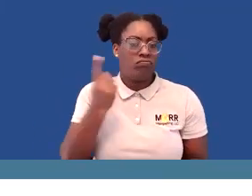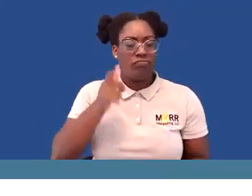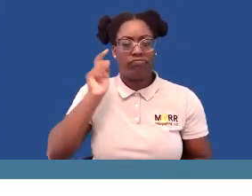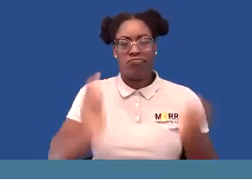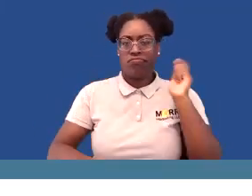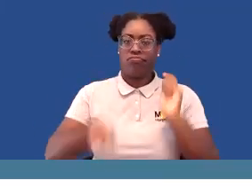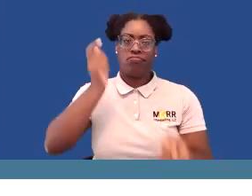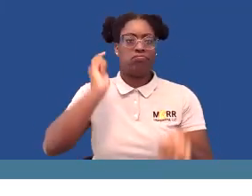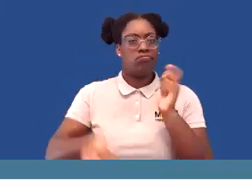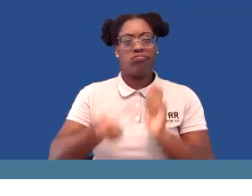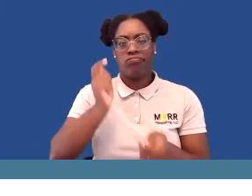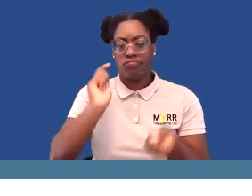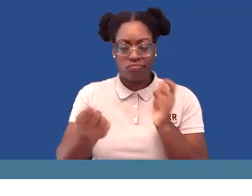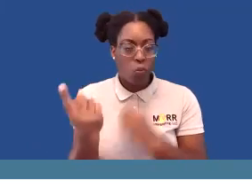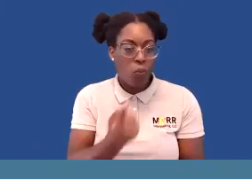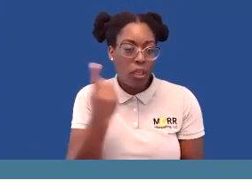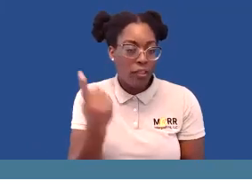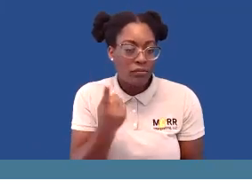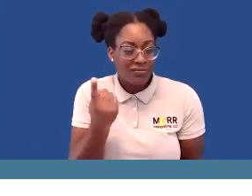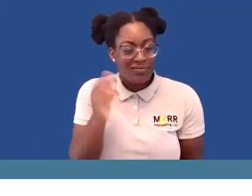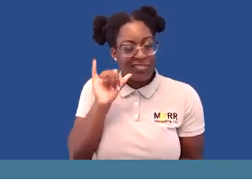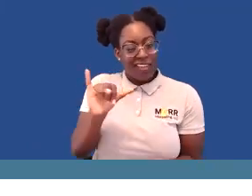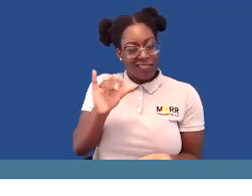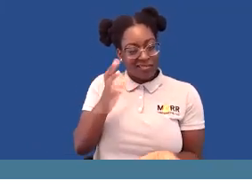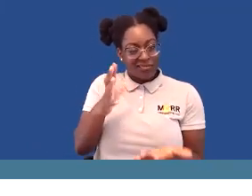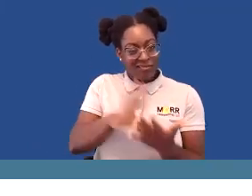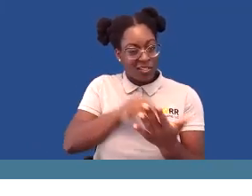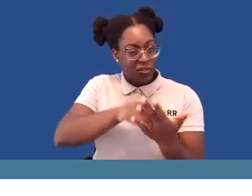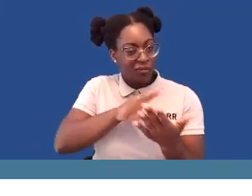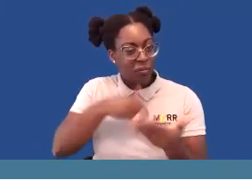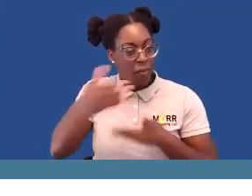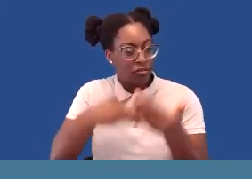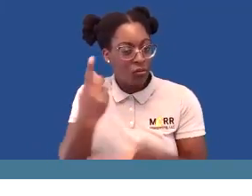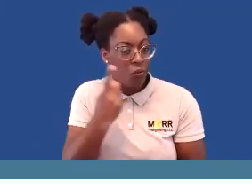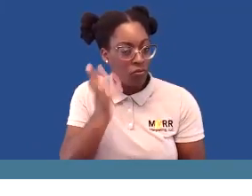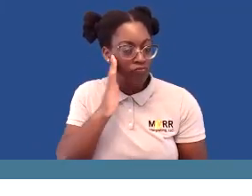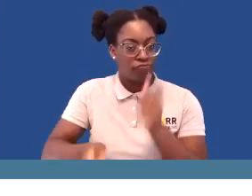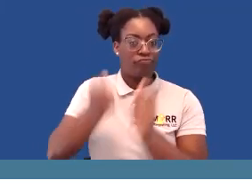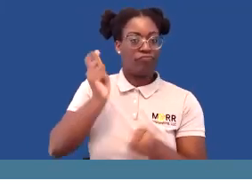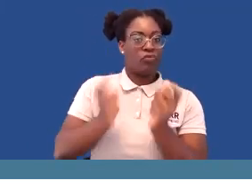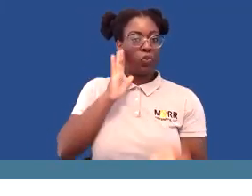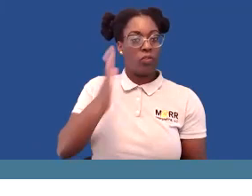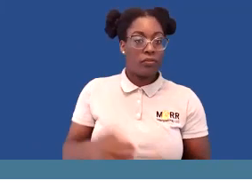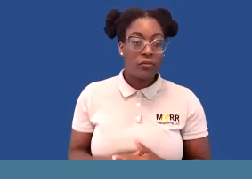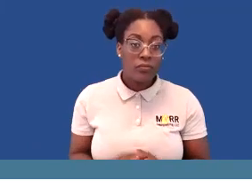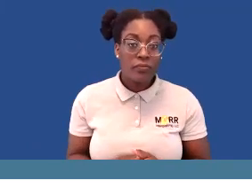as part of the learning process. So we have concrete experiences like moving entire programs online